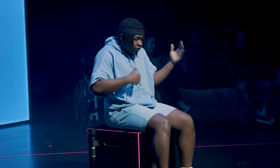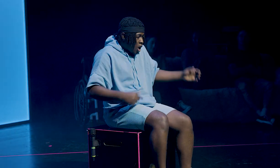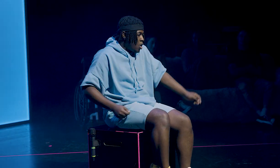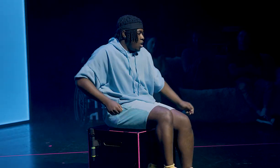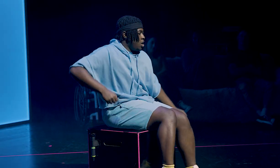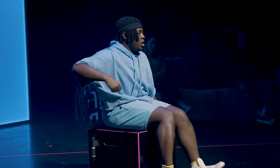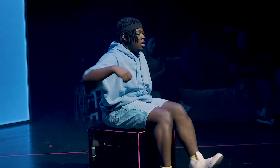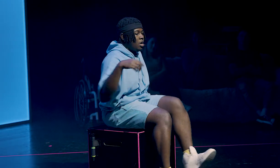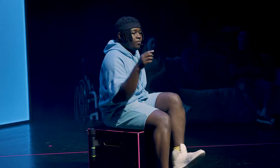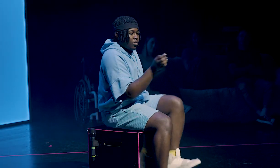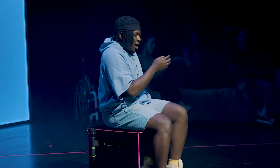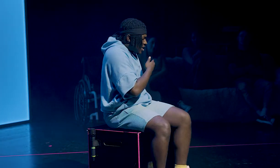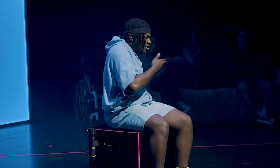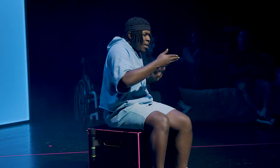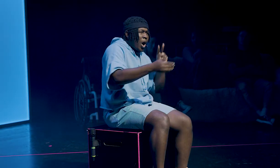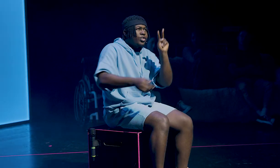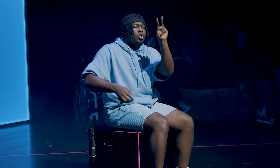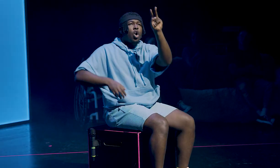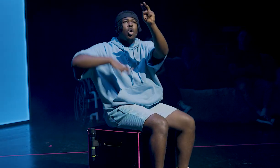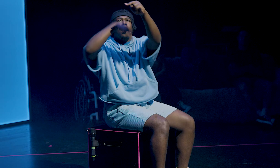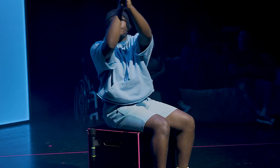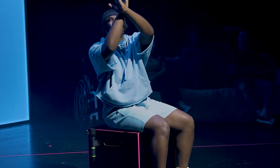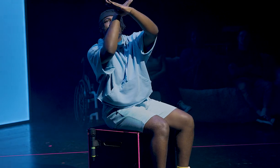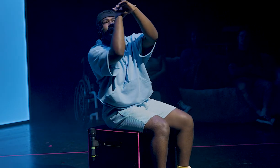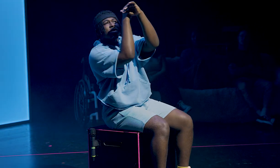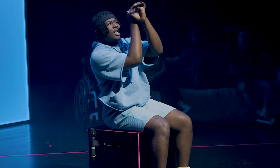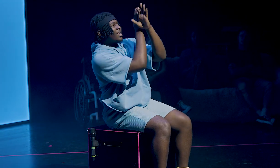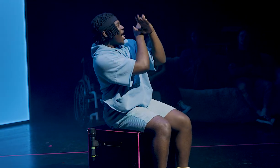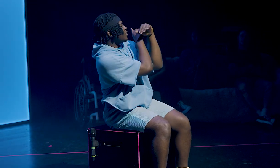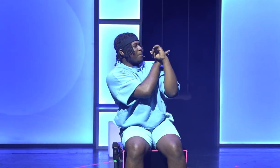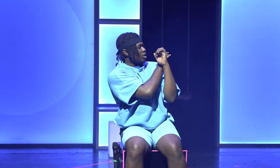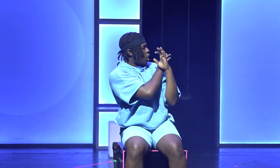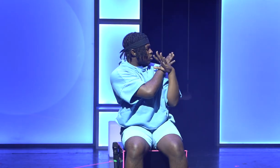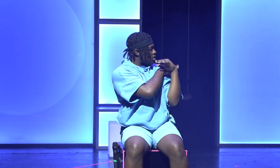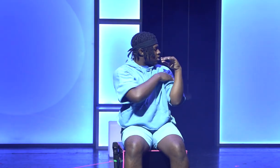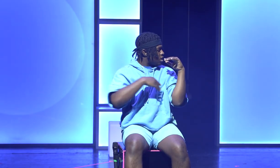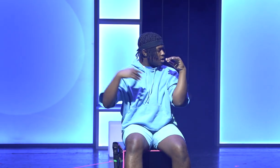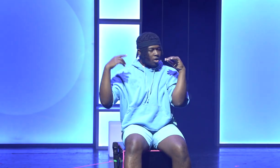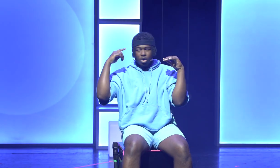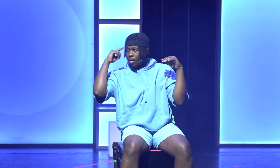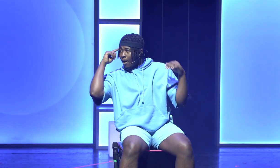flow. As I step out the door, blue birds land on my shoulders. [ WHISTLE ]